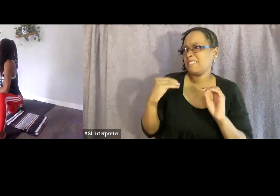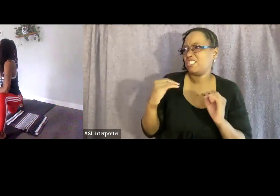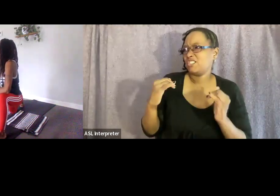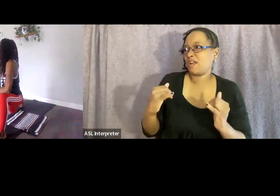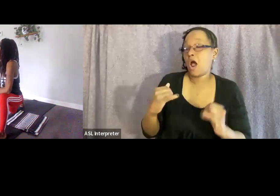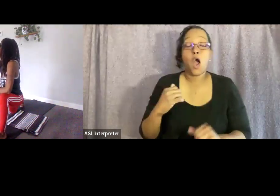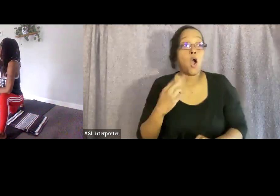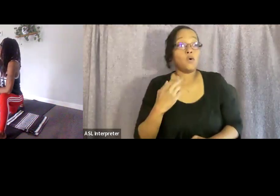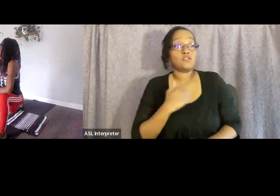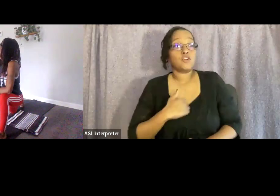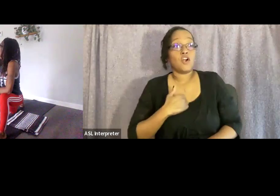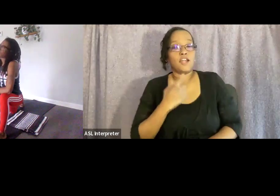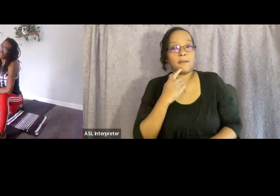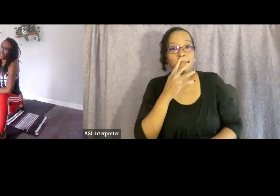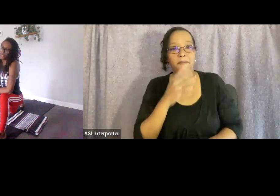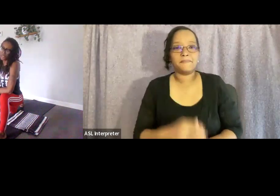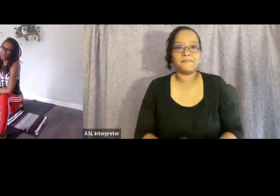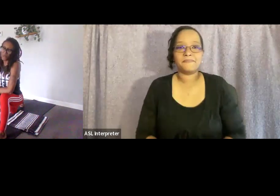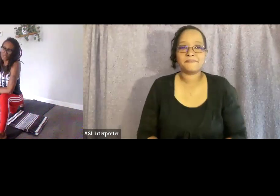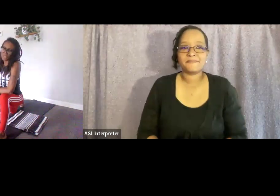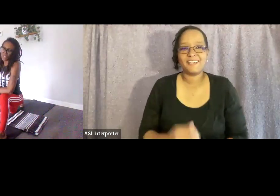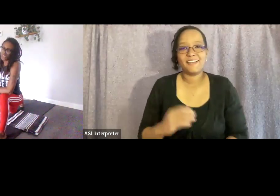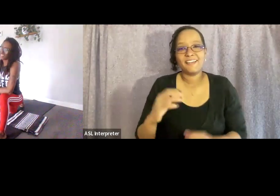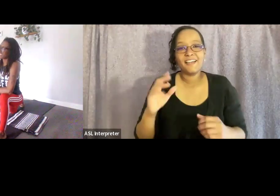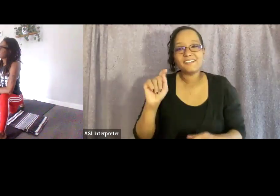Excuse me, and pardon me, y'all.